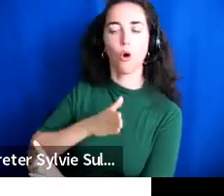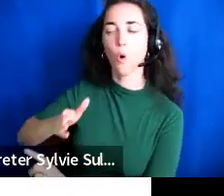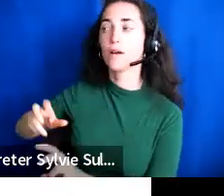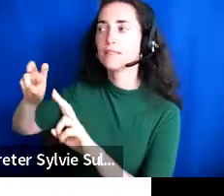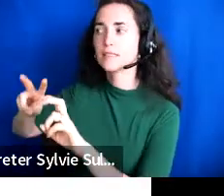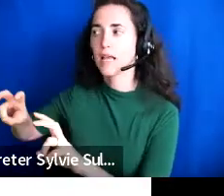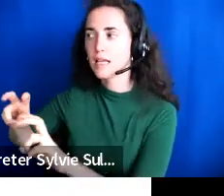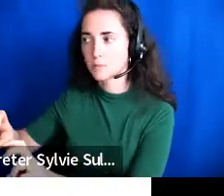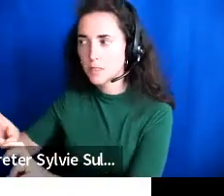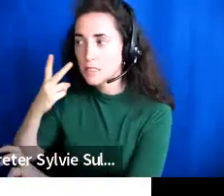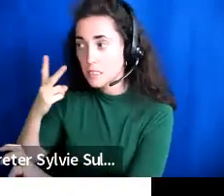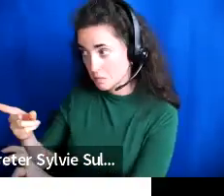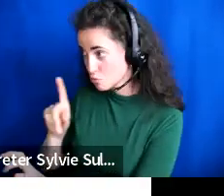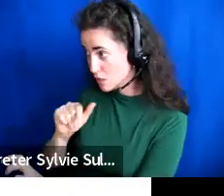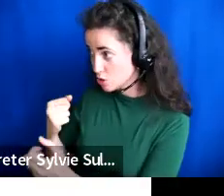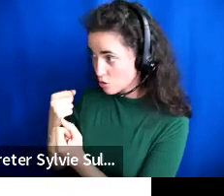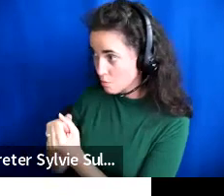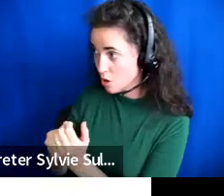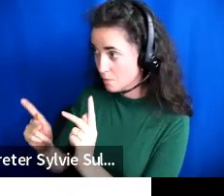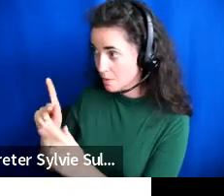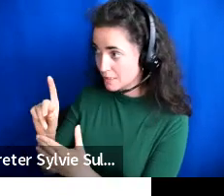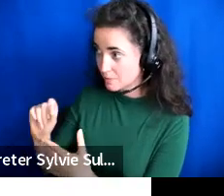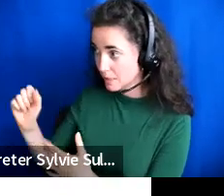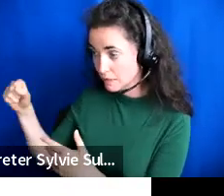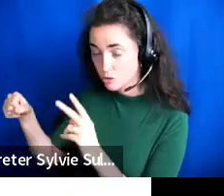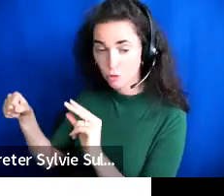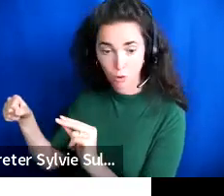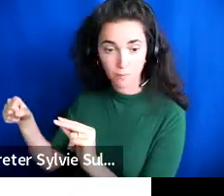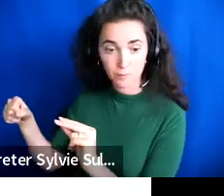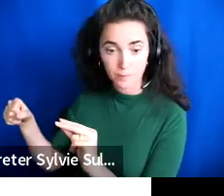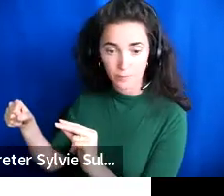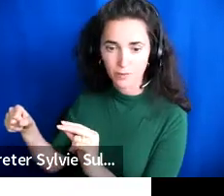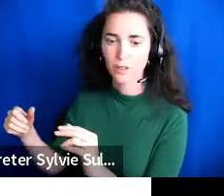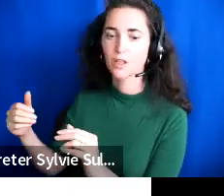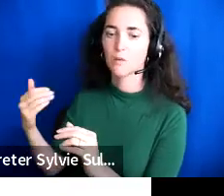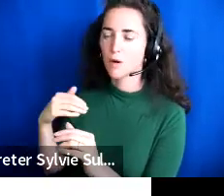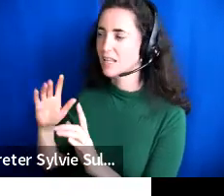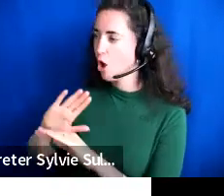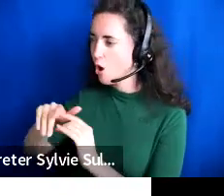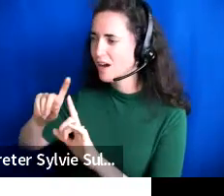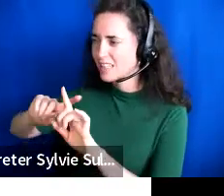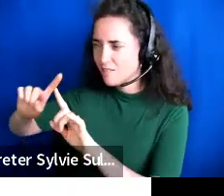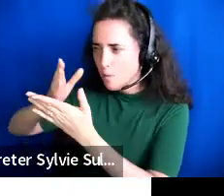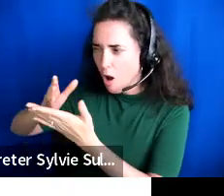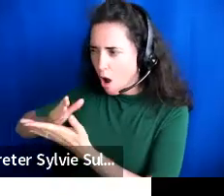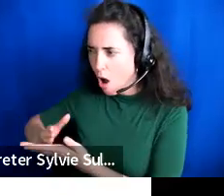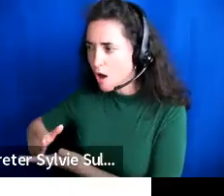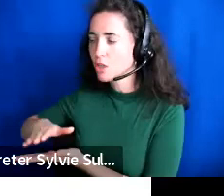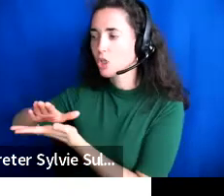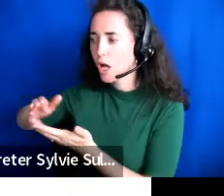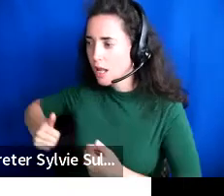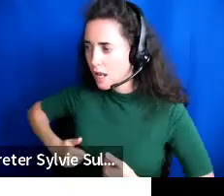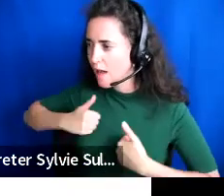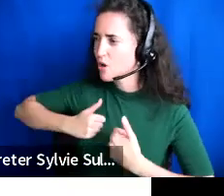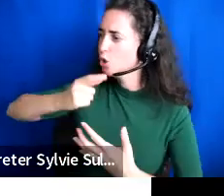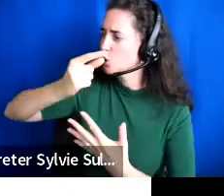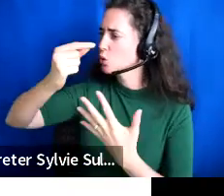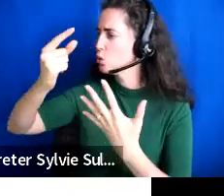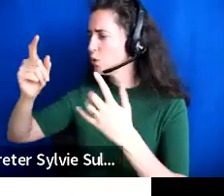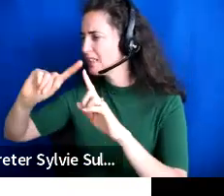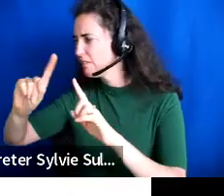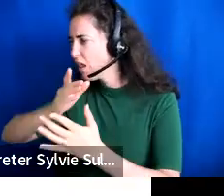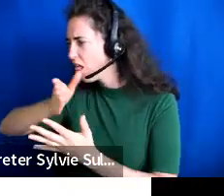You need to assess romance specs of college life, you know, to to again, to give you an example.